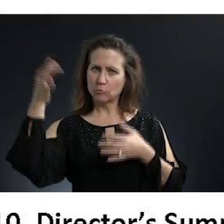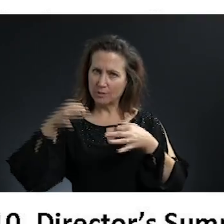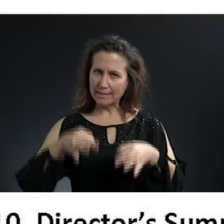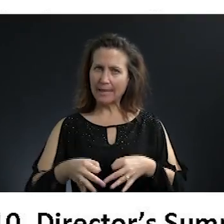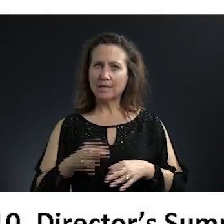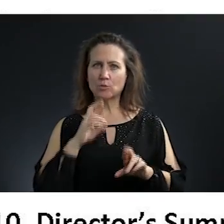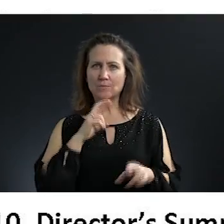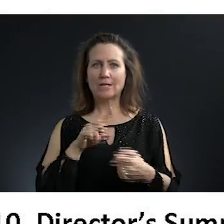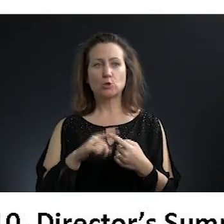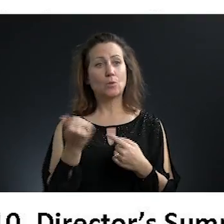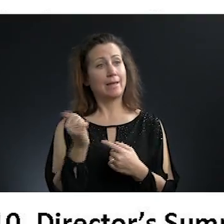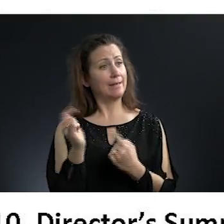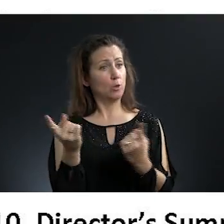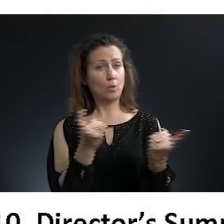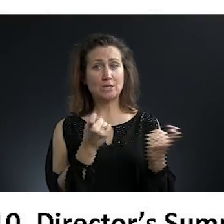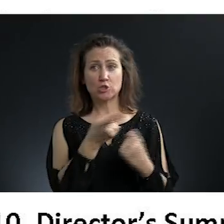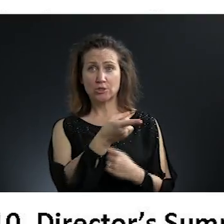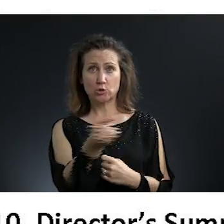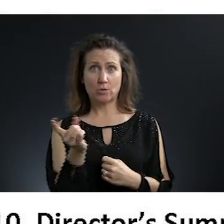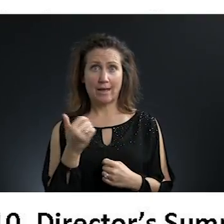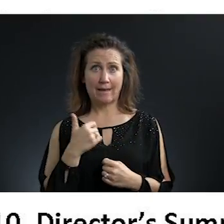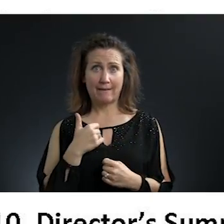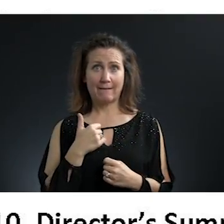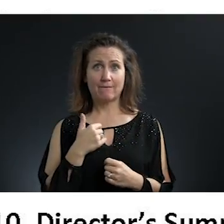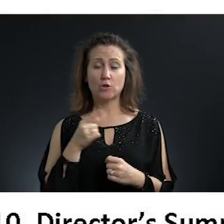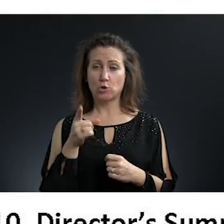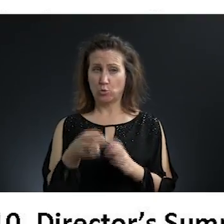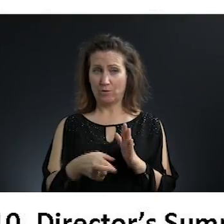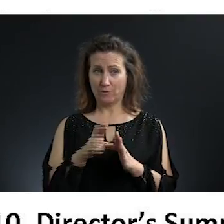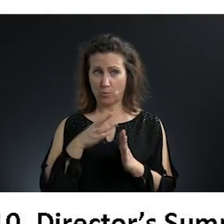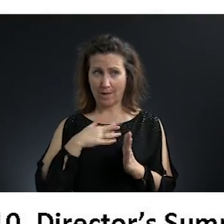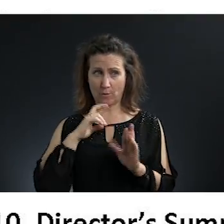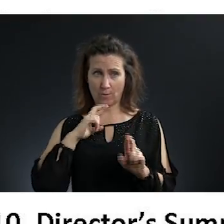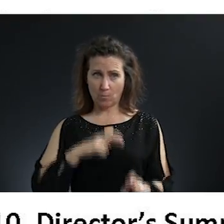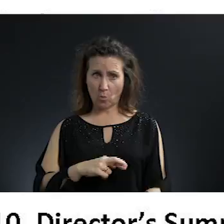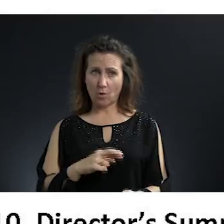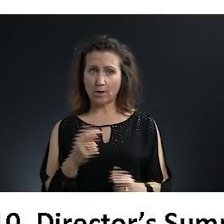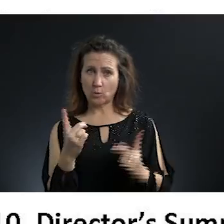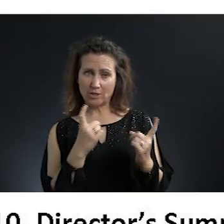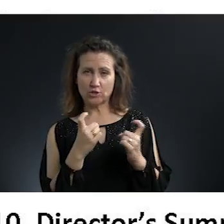That you may have upon looking at my report and you can find that on the website at